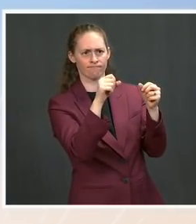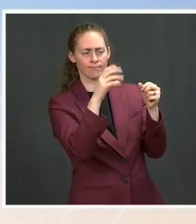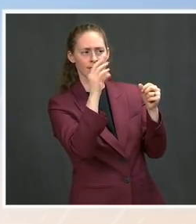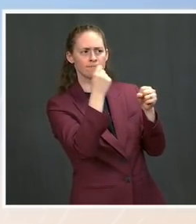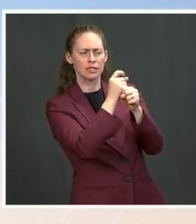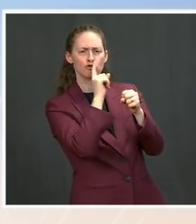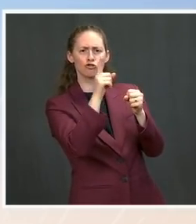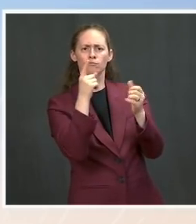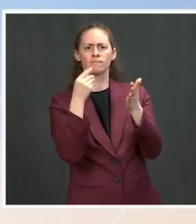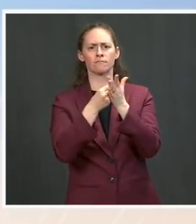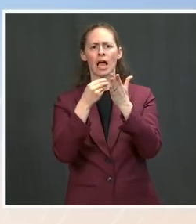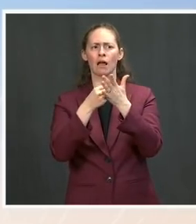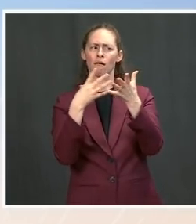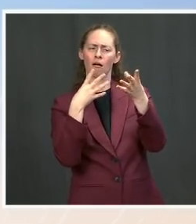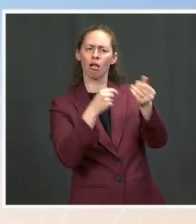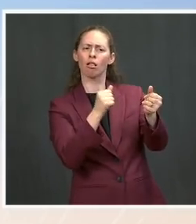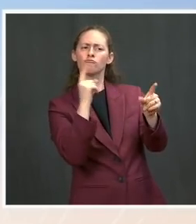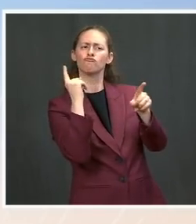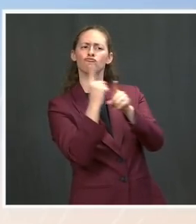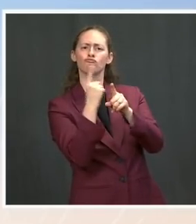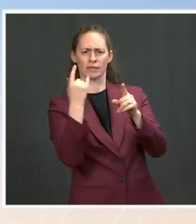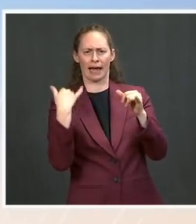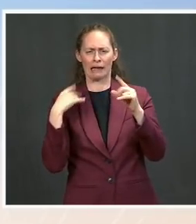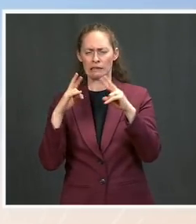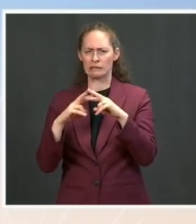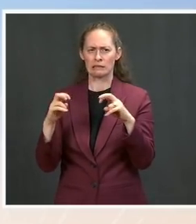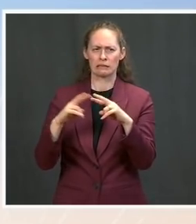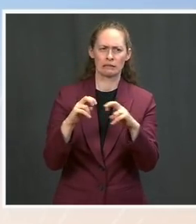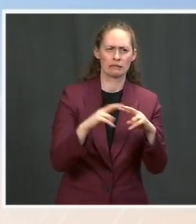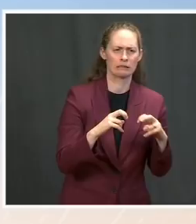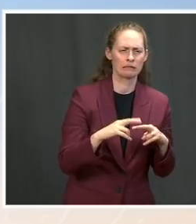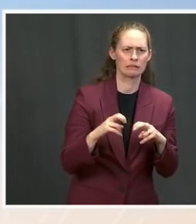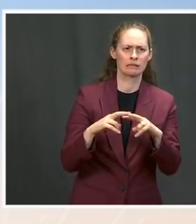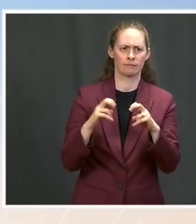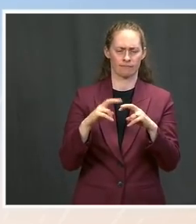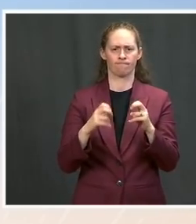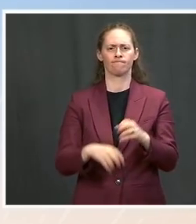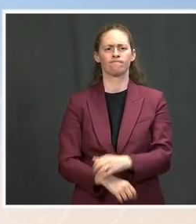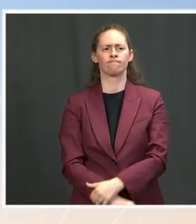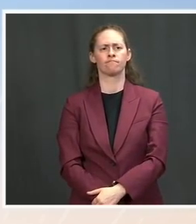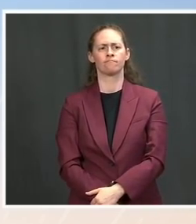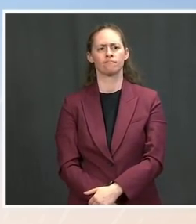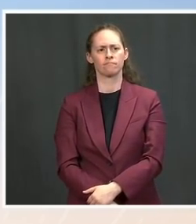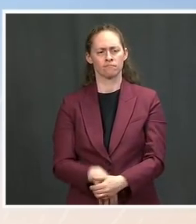And that's what we're evaluating now. So the 60 million is what we know we will have available in the coming months.